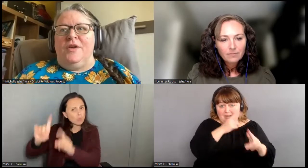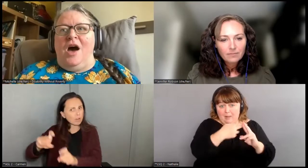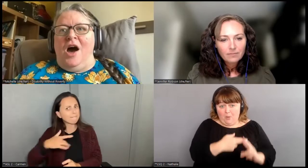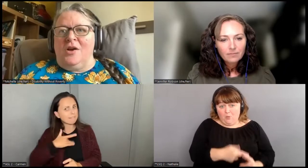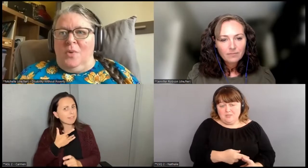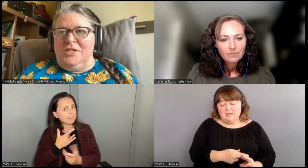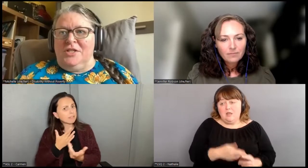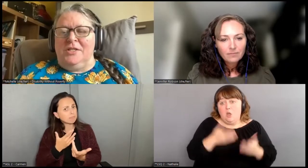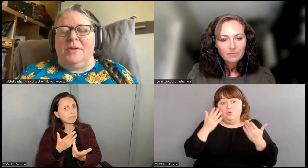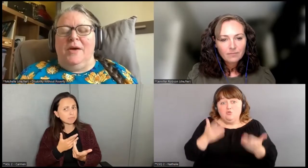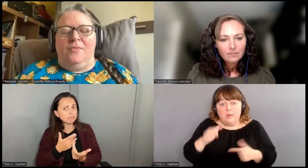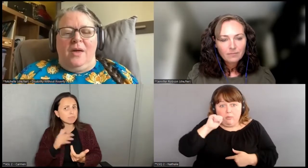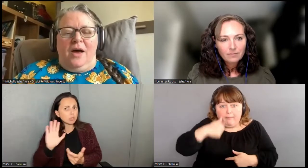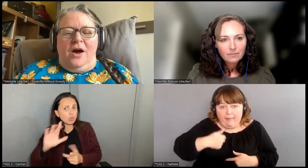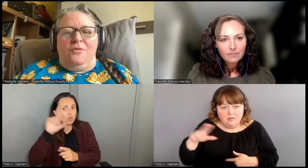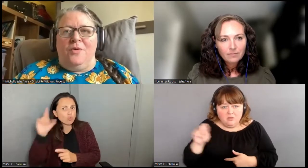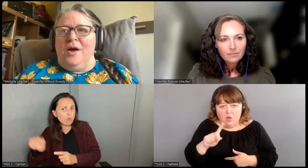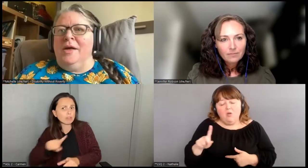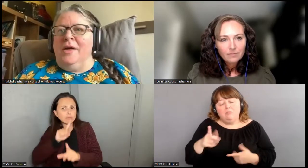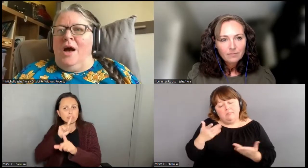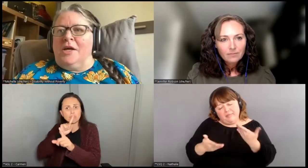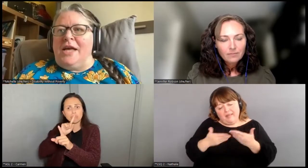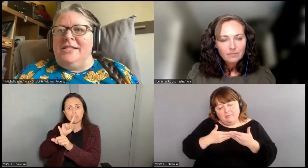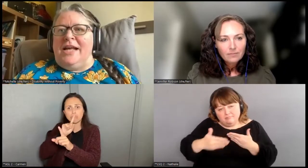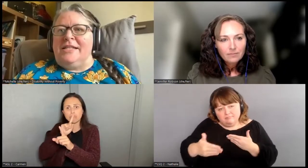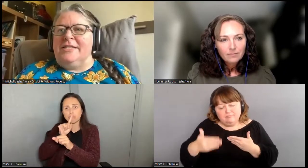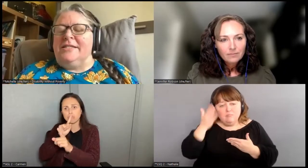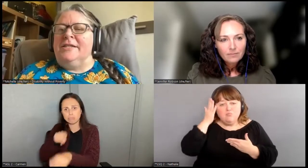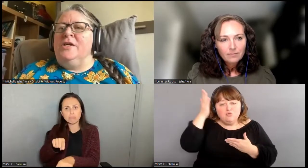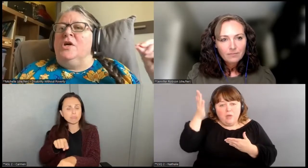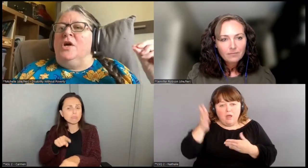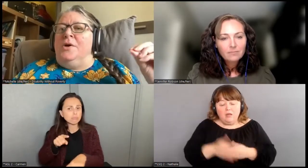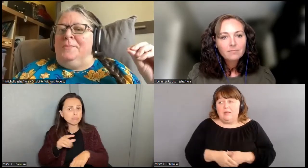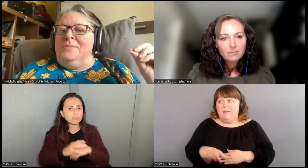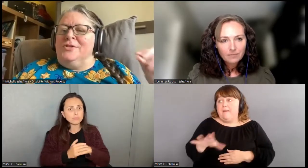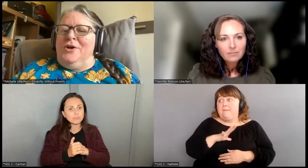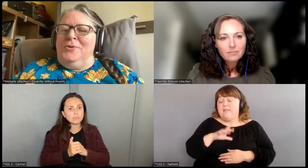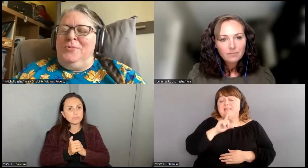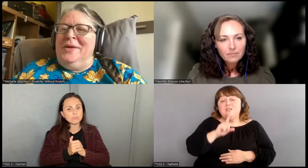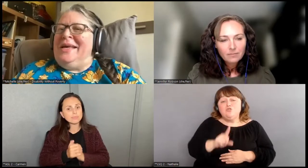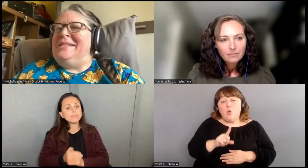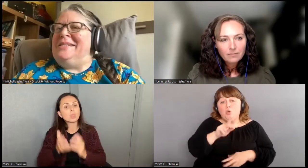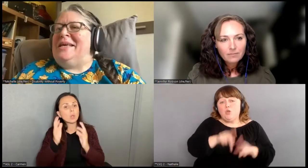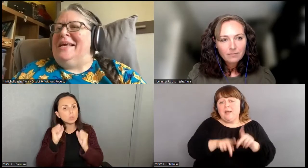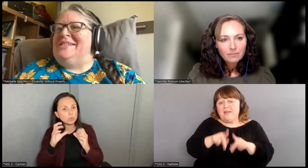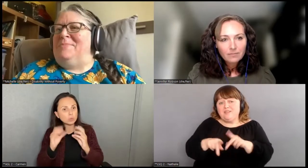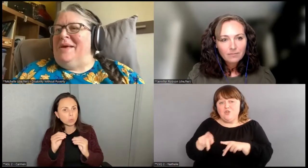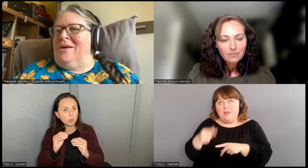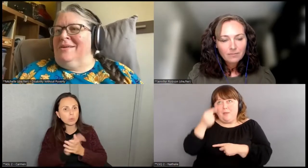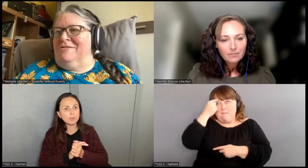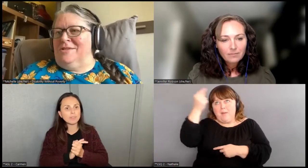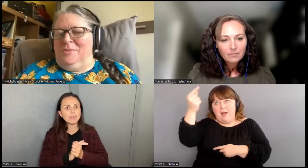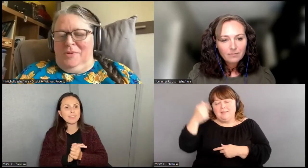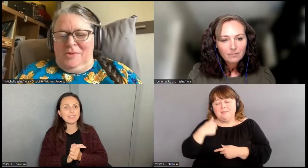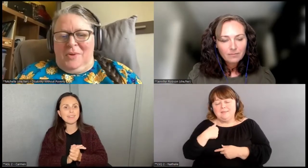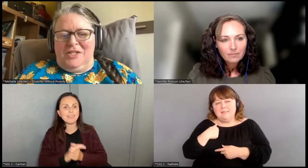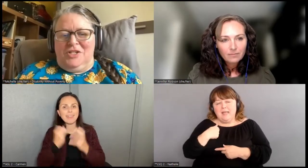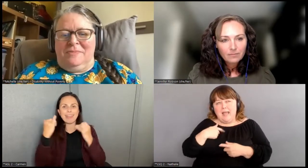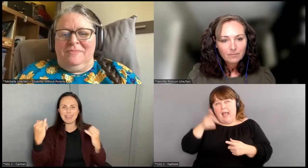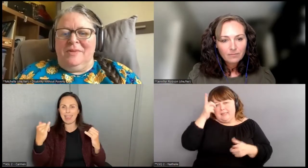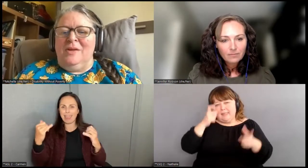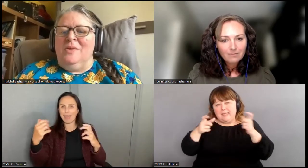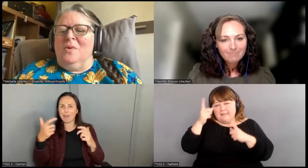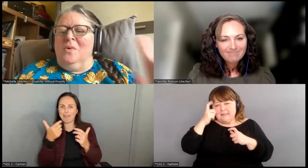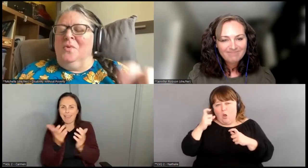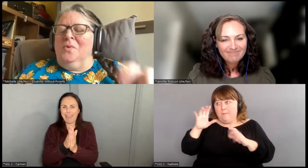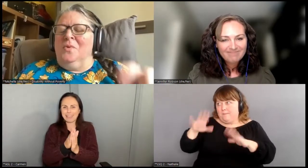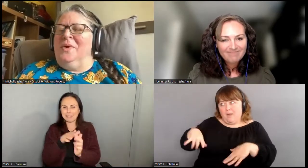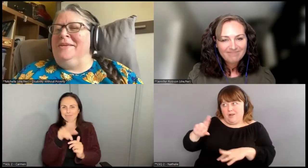THAT THEIR QUESTIONS HAVE BEEN -- ARE GETTING ANSWERED. HERE'S THE BIG CRYSTAL BALL QUESTION,